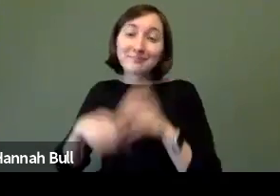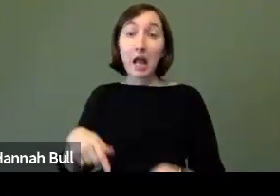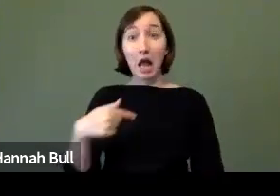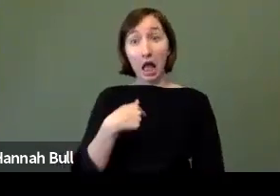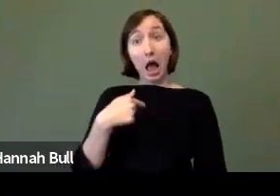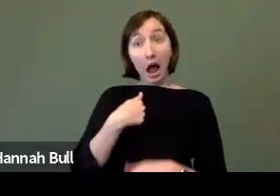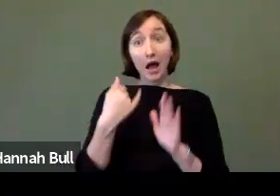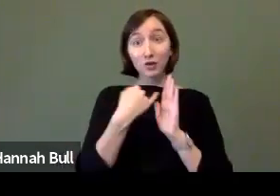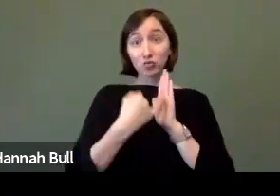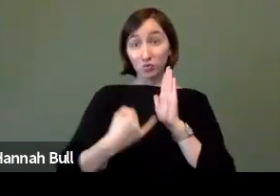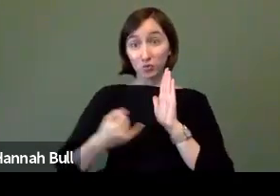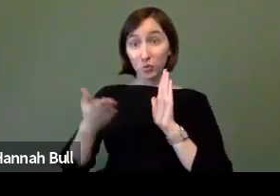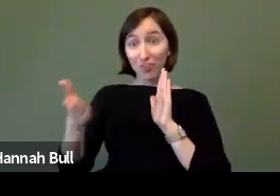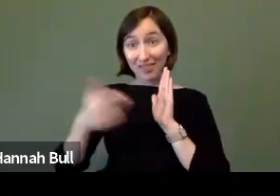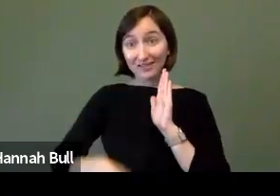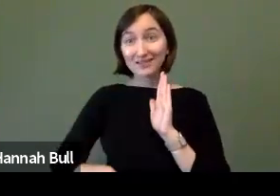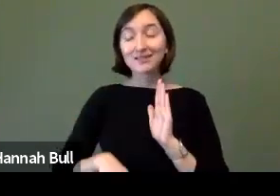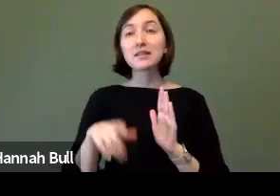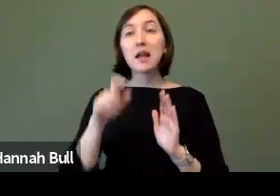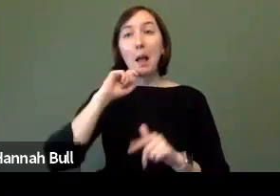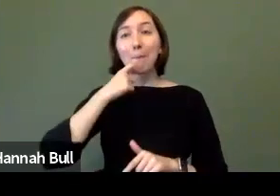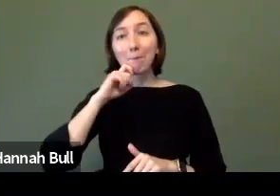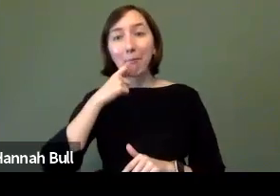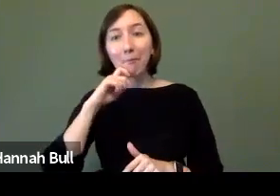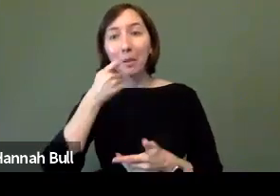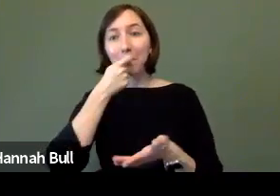I used the procreate app.